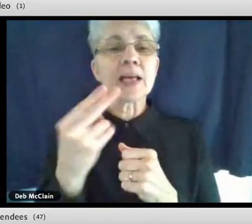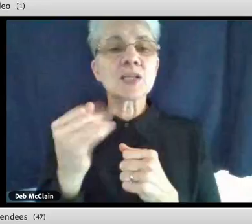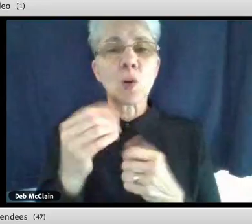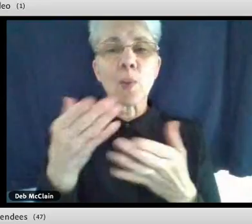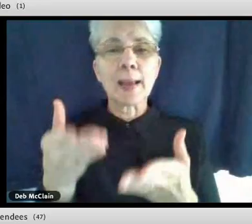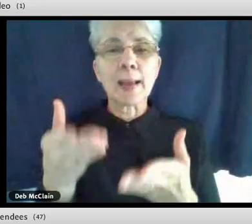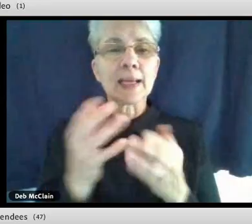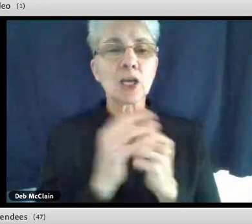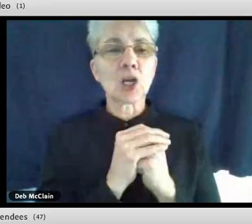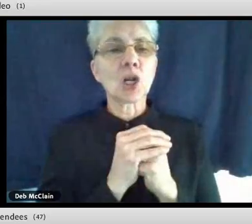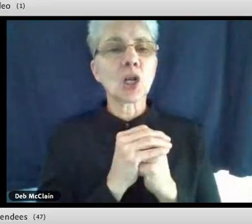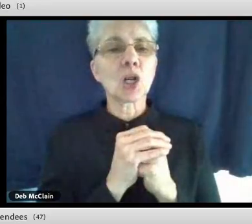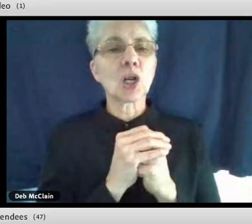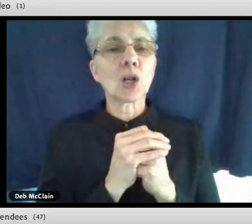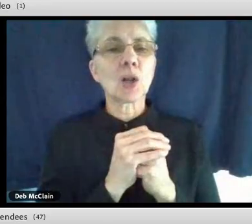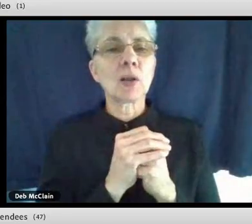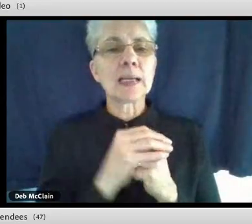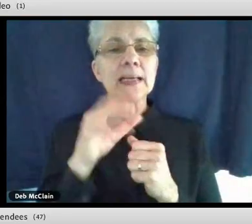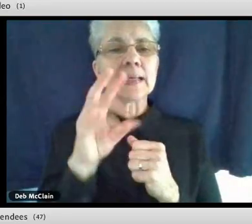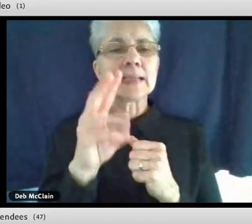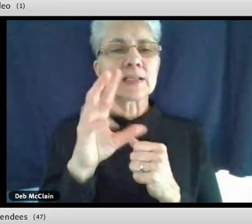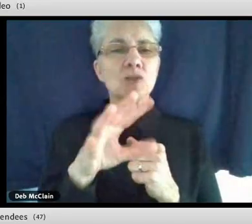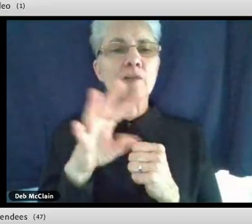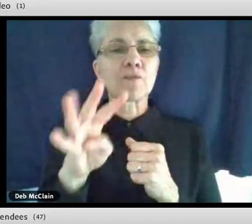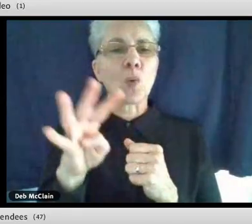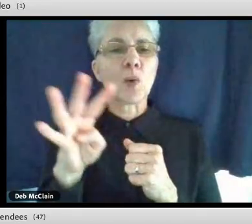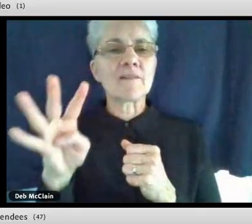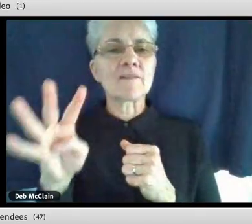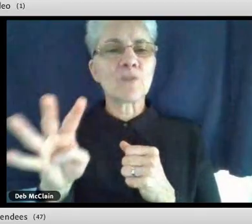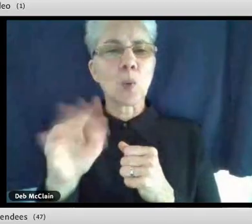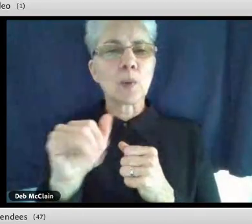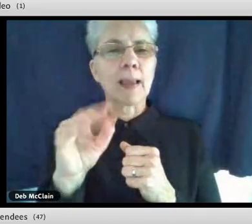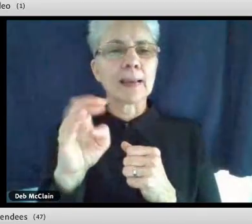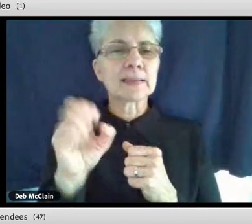Hillsborough right here, 644 cases.